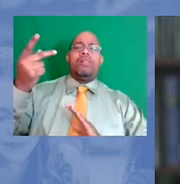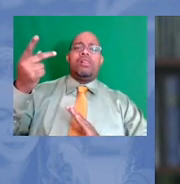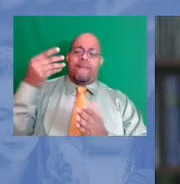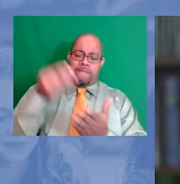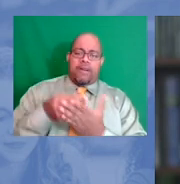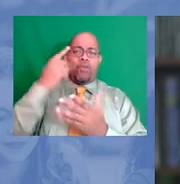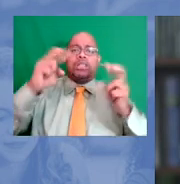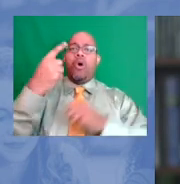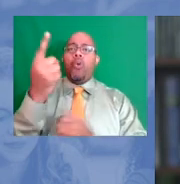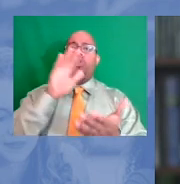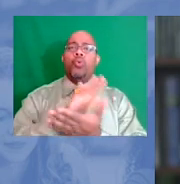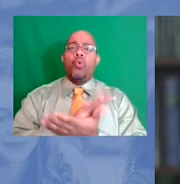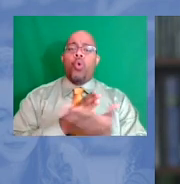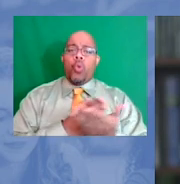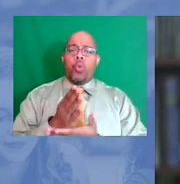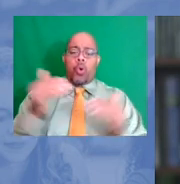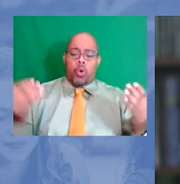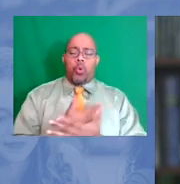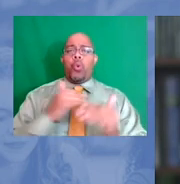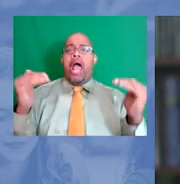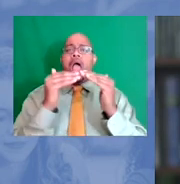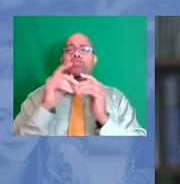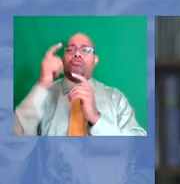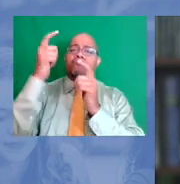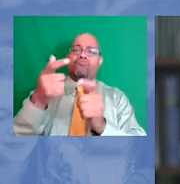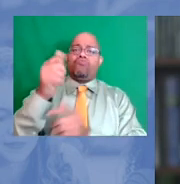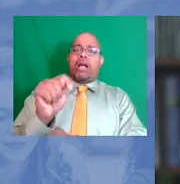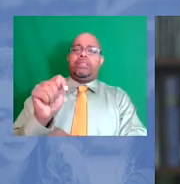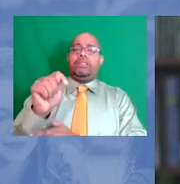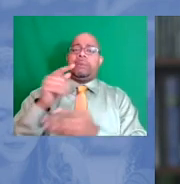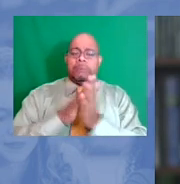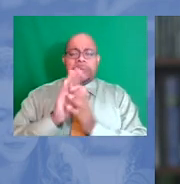THROUGH NEW EQUITY GRANTS THAT WILL INCENTIVIZE STATES TO ADDRESS INEQUITABLE SCHOOL FUNDING